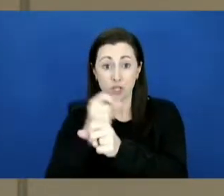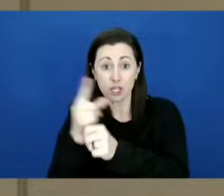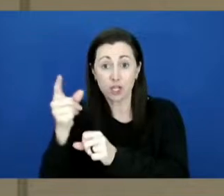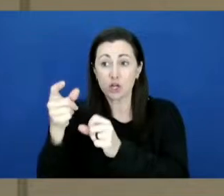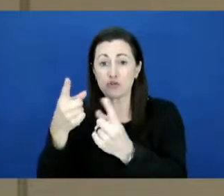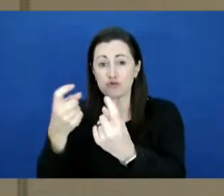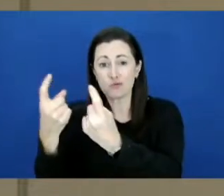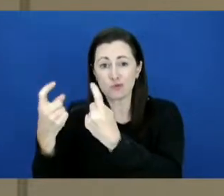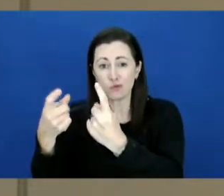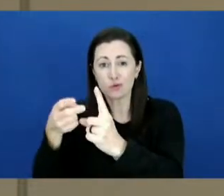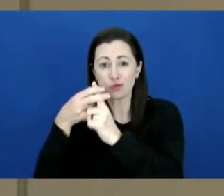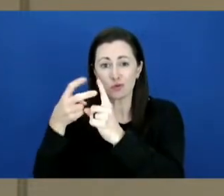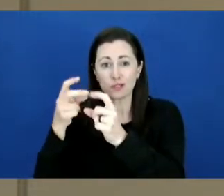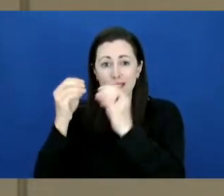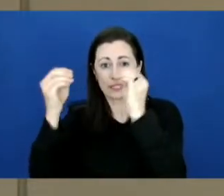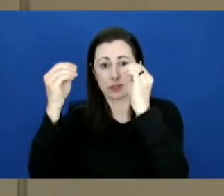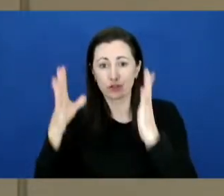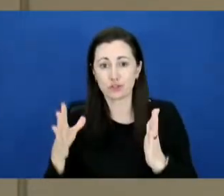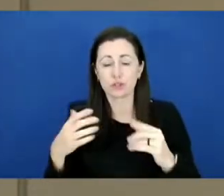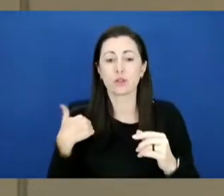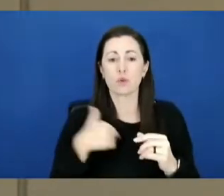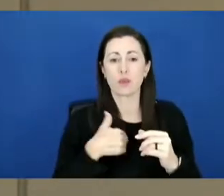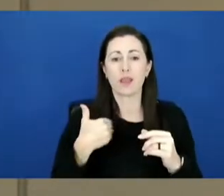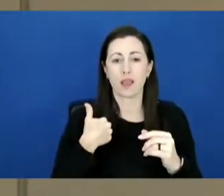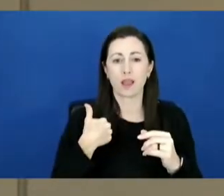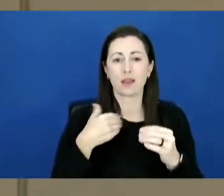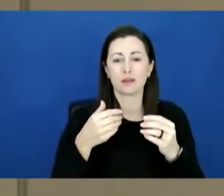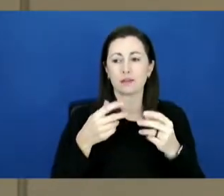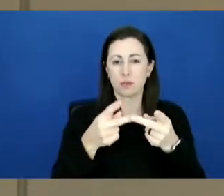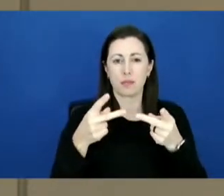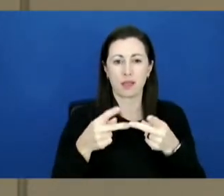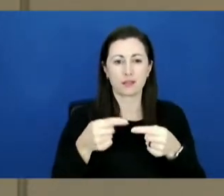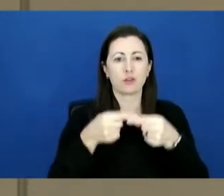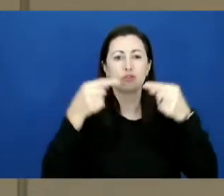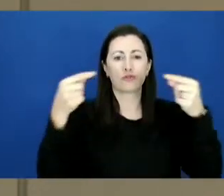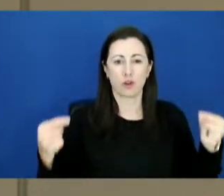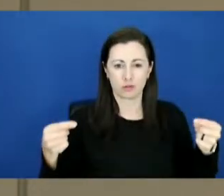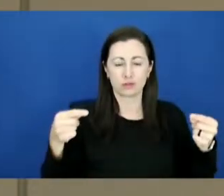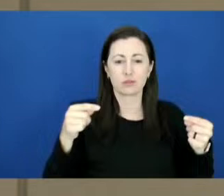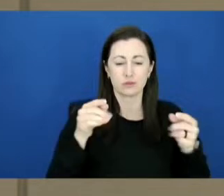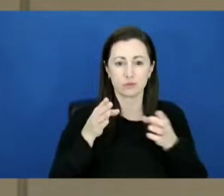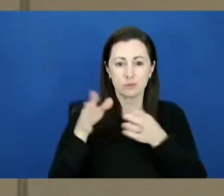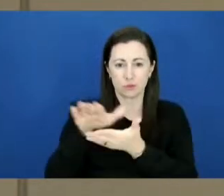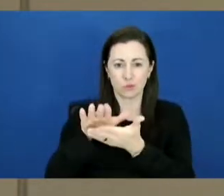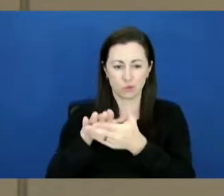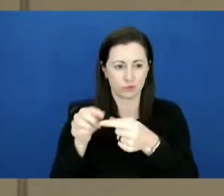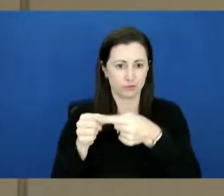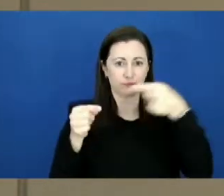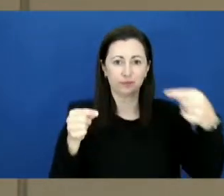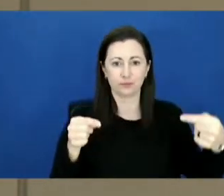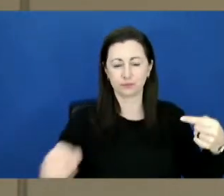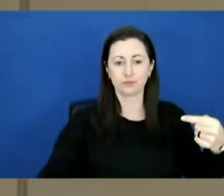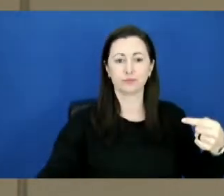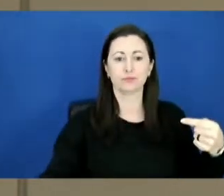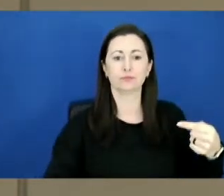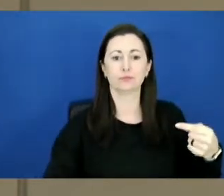RECRUITING TEACHERS AND WE HAD A